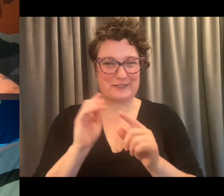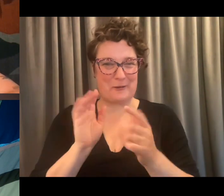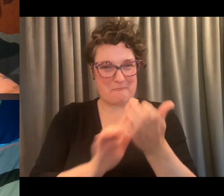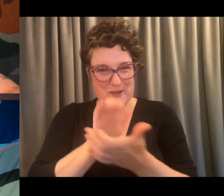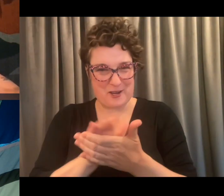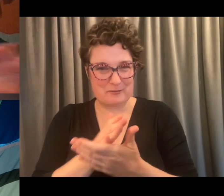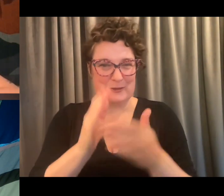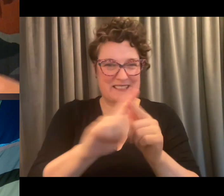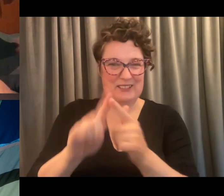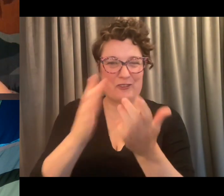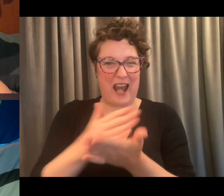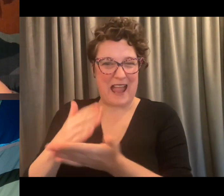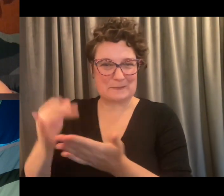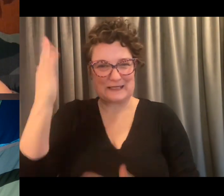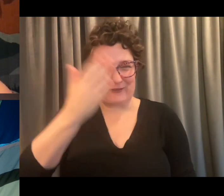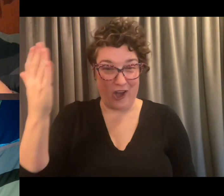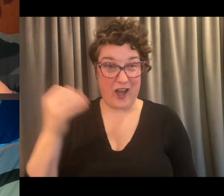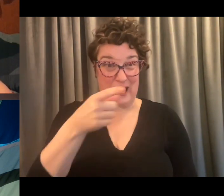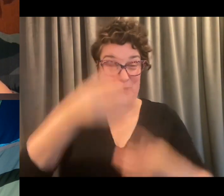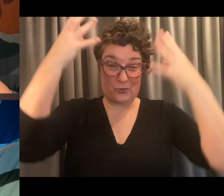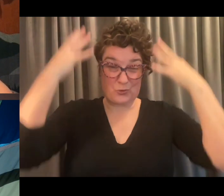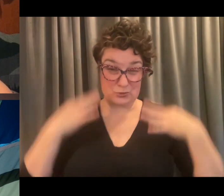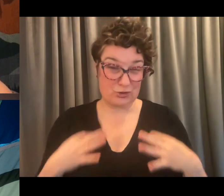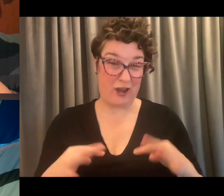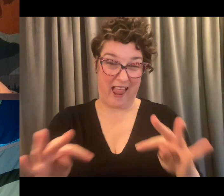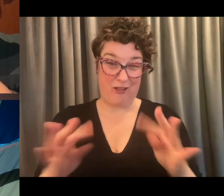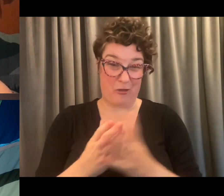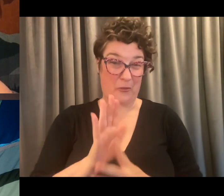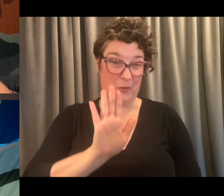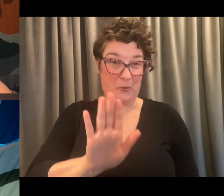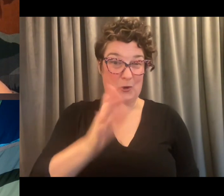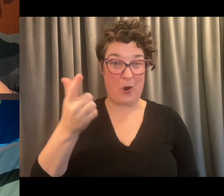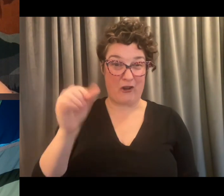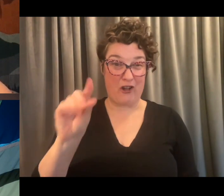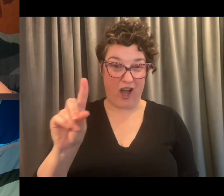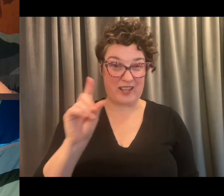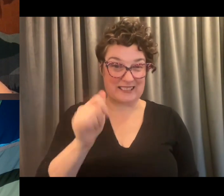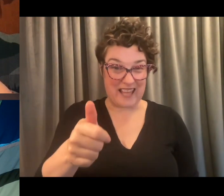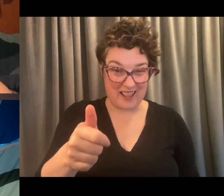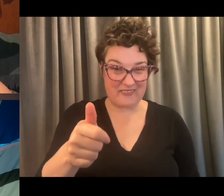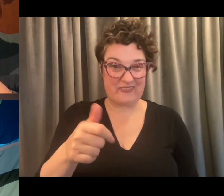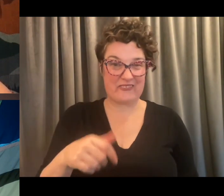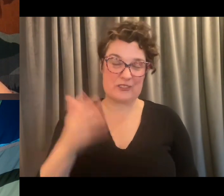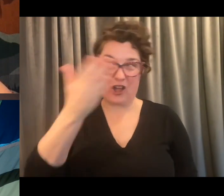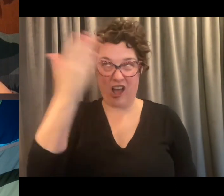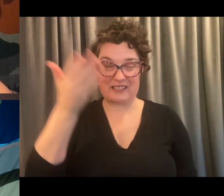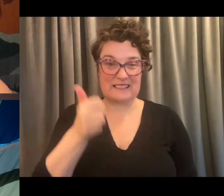like channeling through your God self as Rebekah: mm-hmm. Nomy: Like Shekhinah's body here.